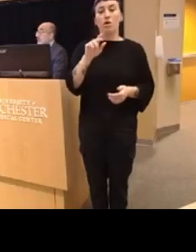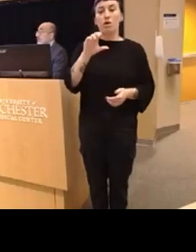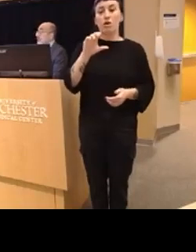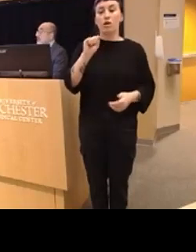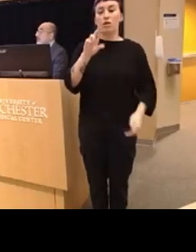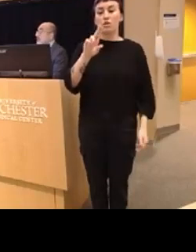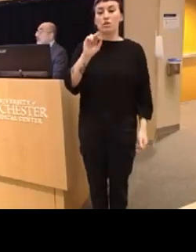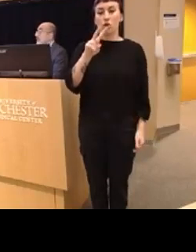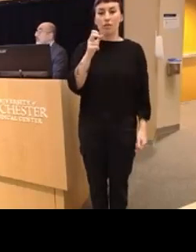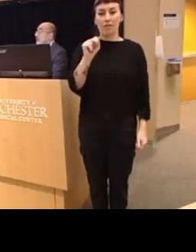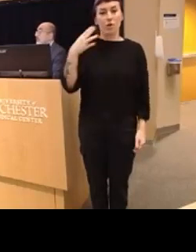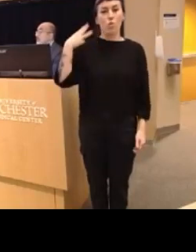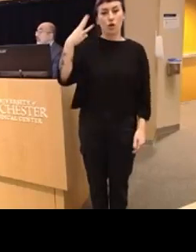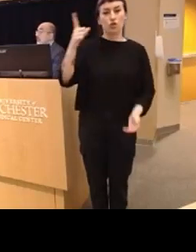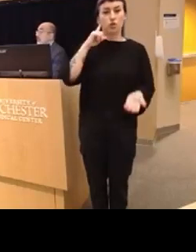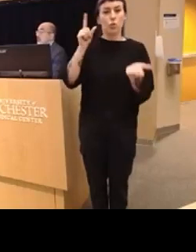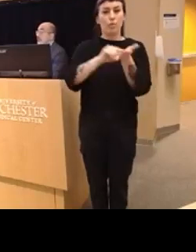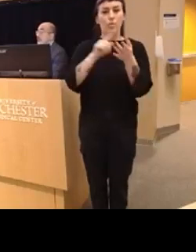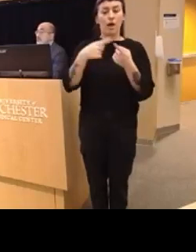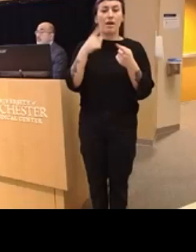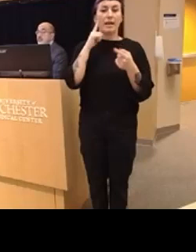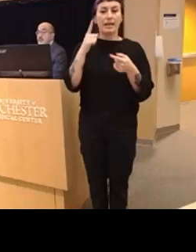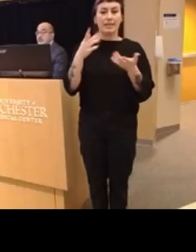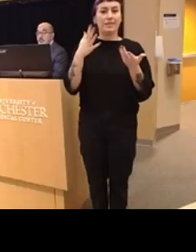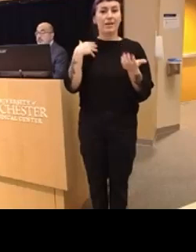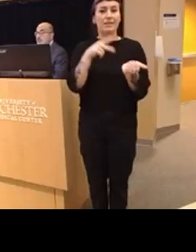has written about this he's a psychiatrist who also does pain um he's been a mentor to me in